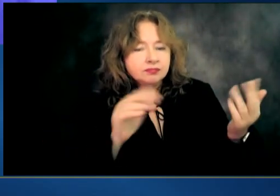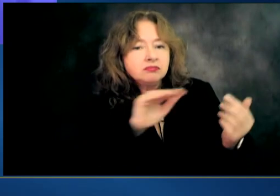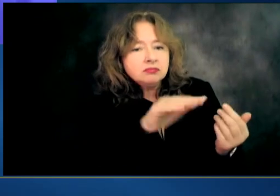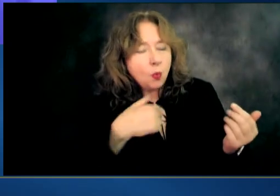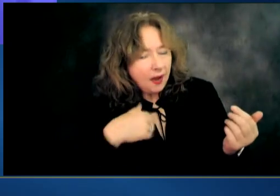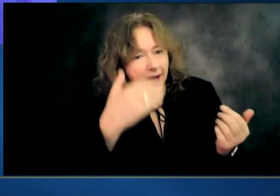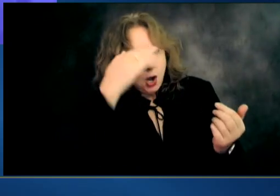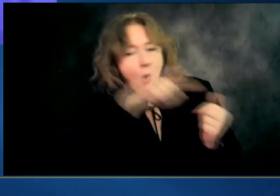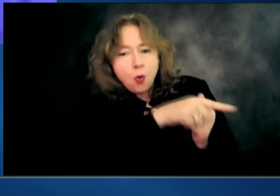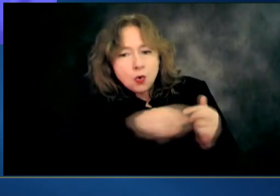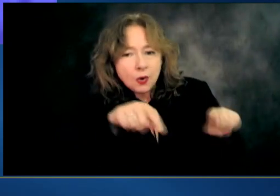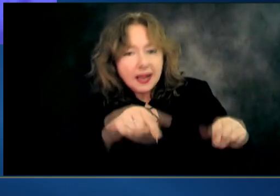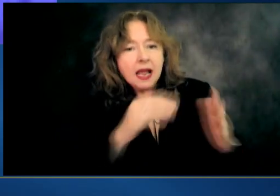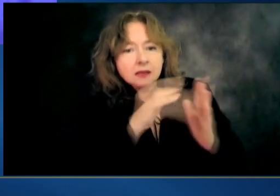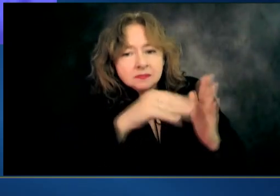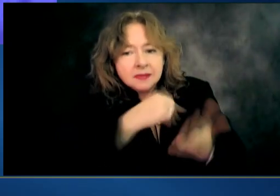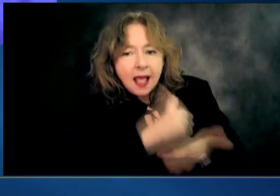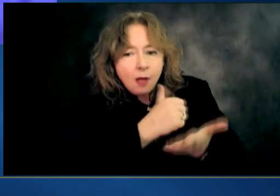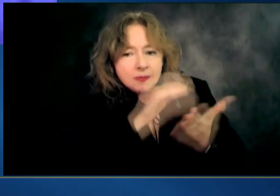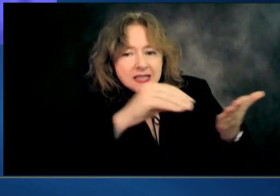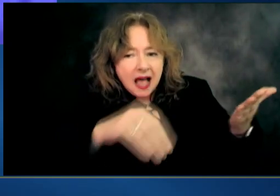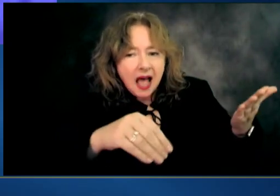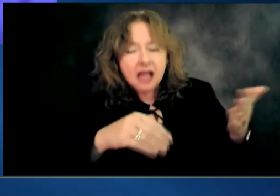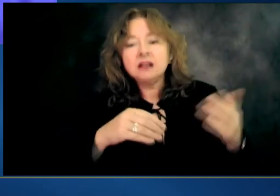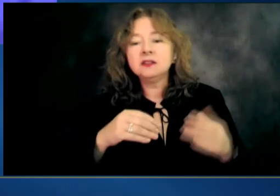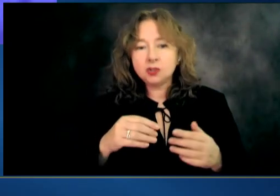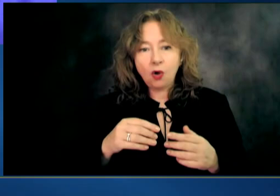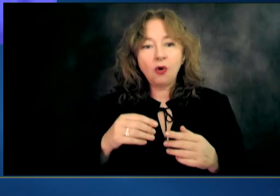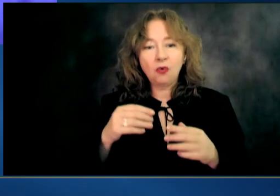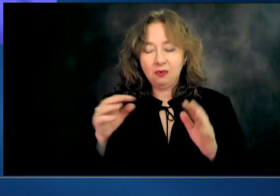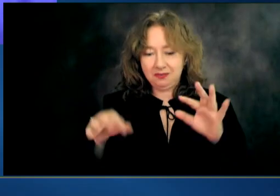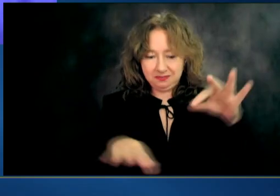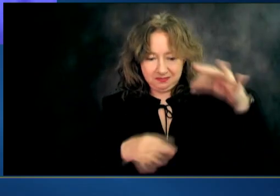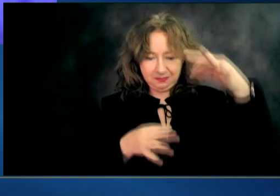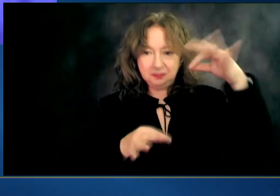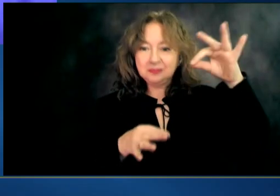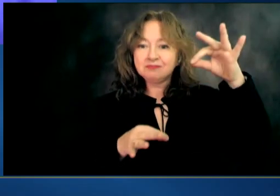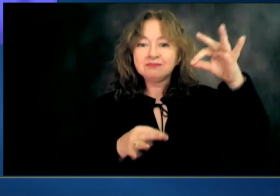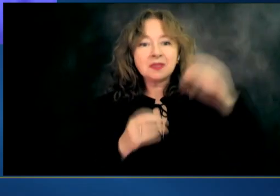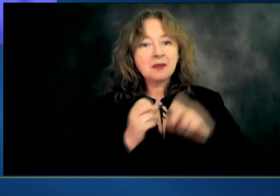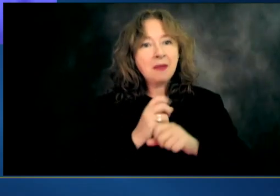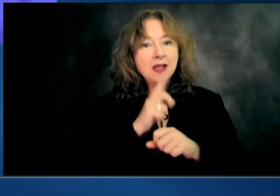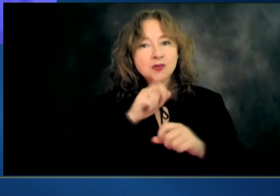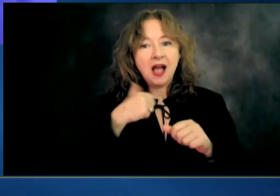And they gave me this little brochure to make sure I didn't forget to mention that they're on